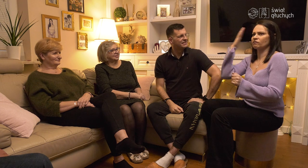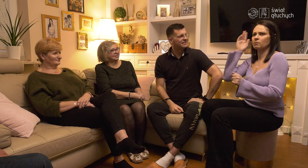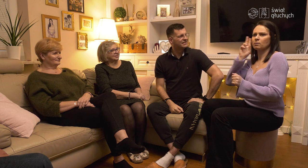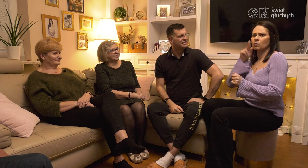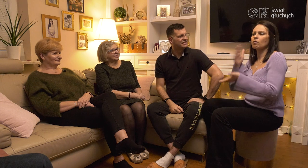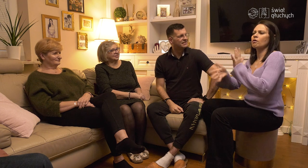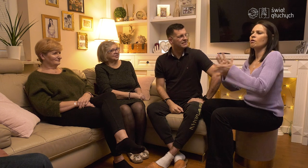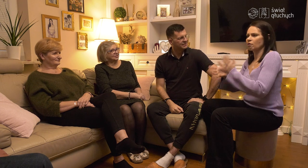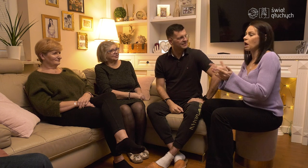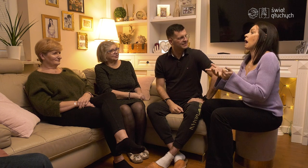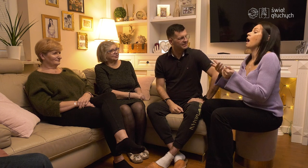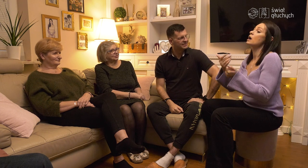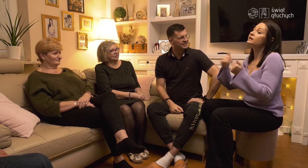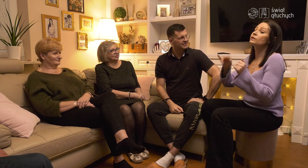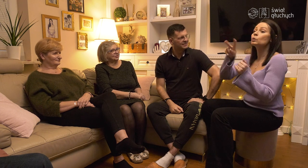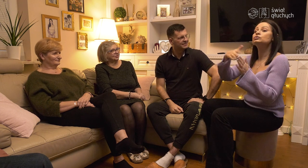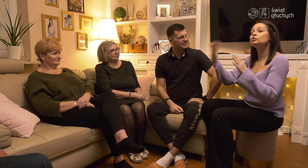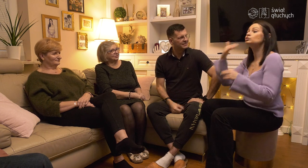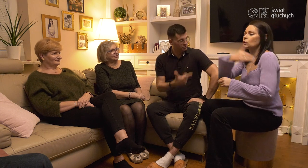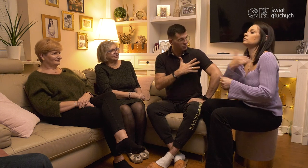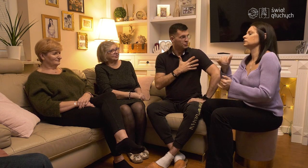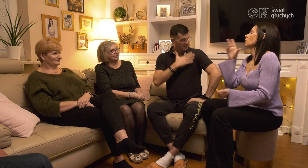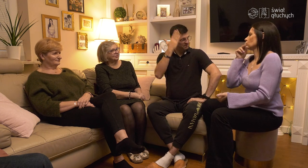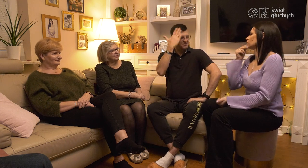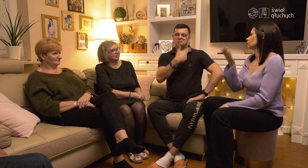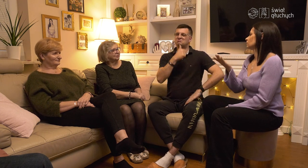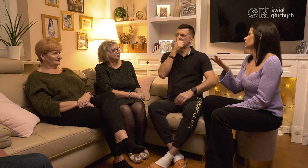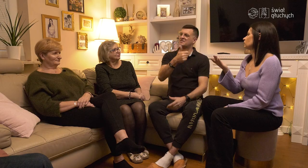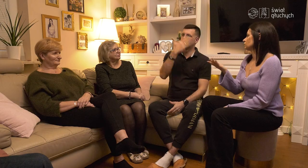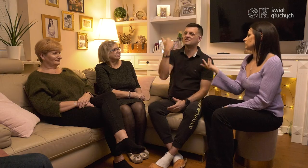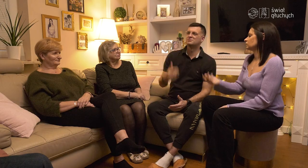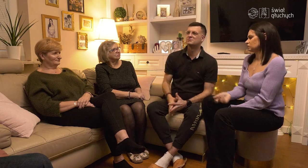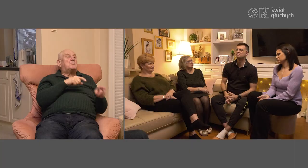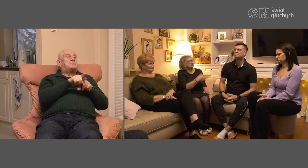he would know that mom is signing. In turn, it would learn to speak at school.